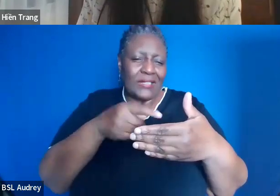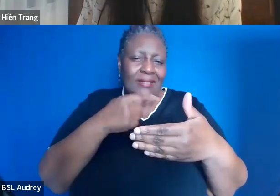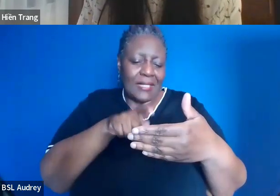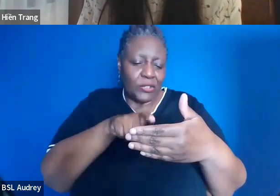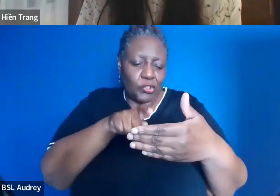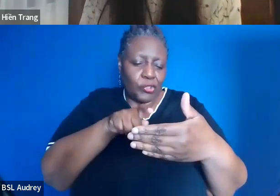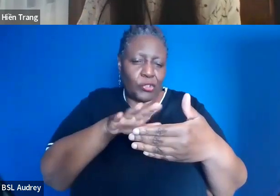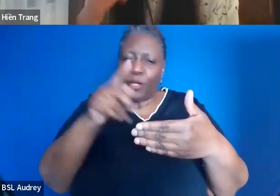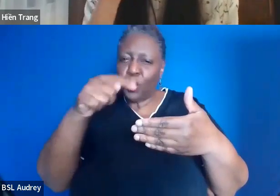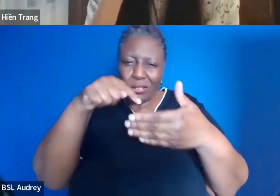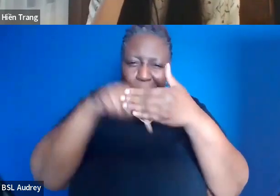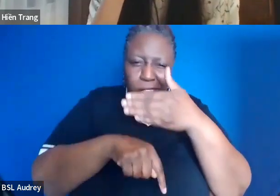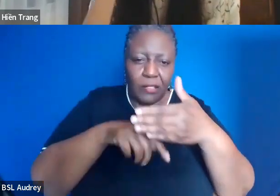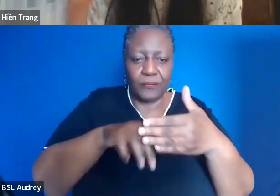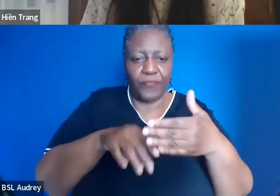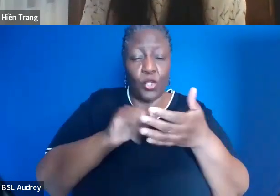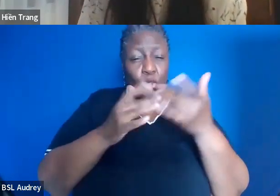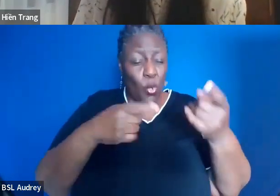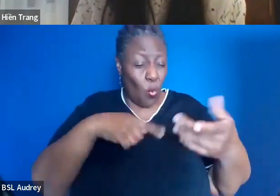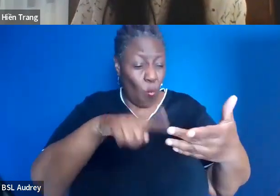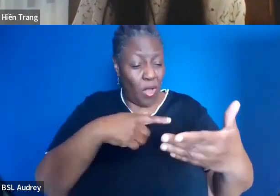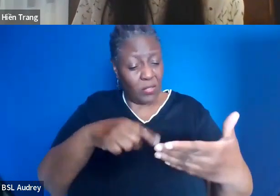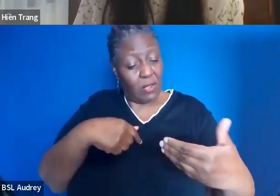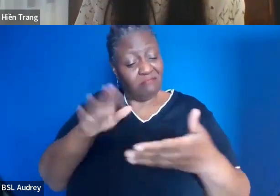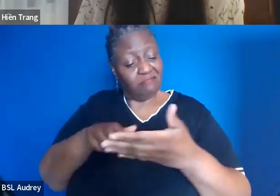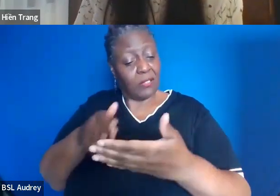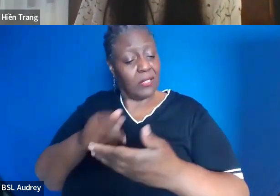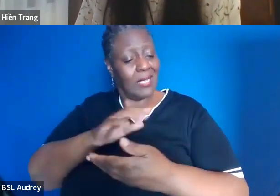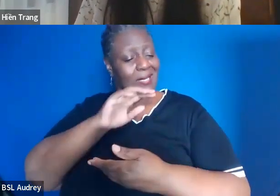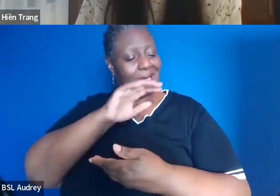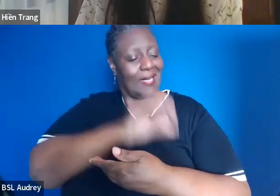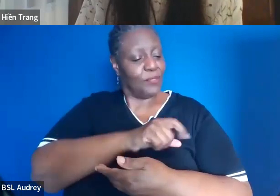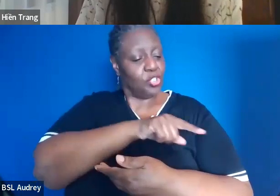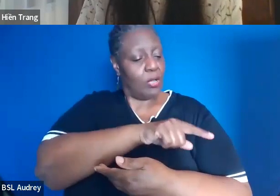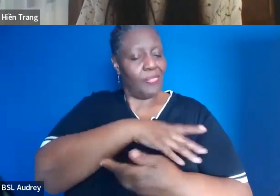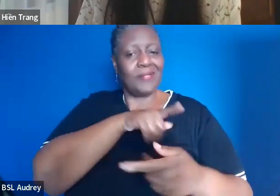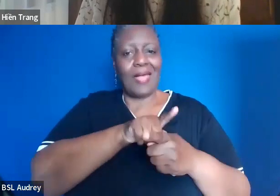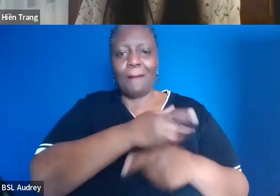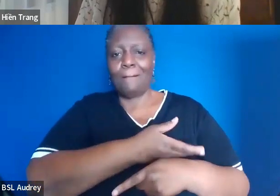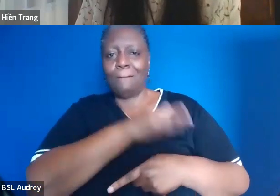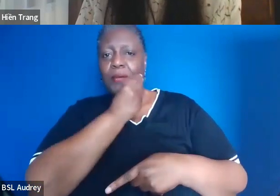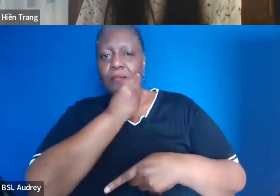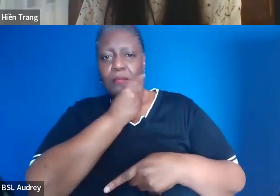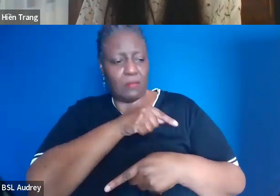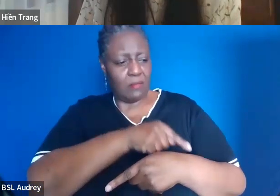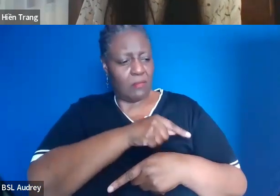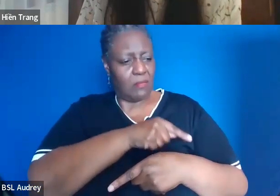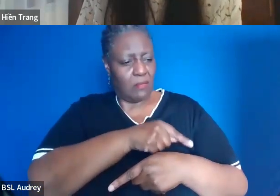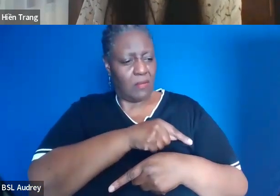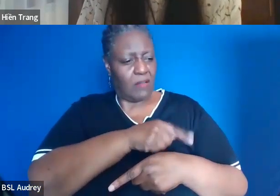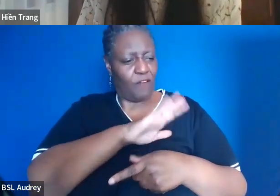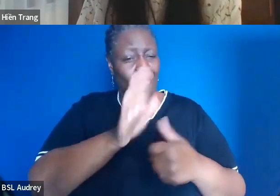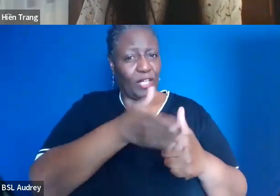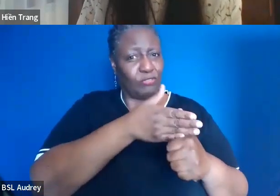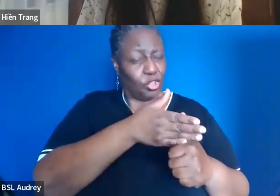um is what I'm writing actually capturing what I'm hearing uh from from the original Vietnamese yeah